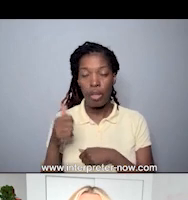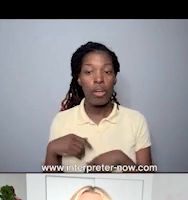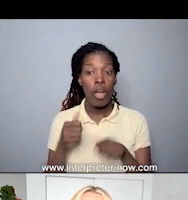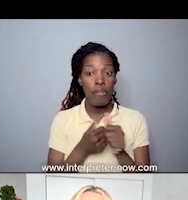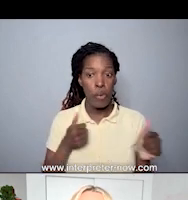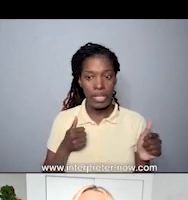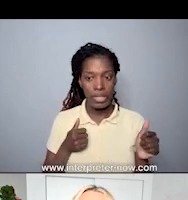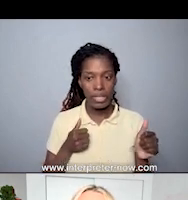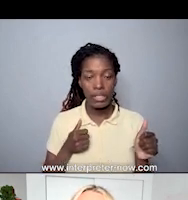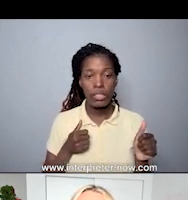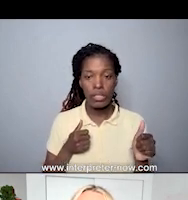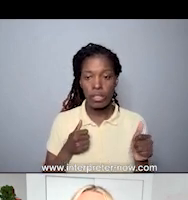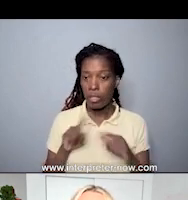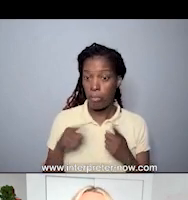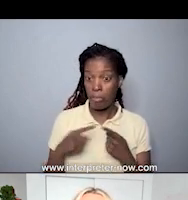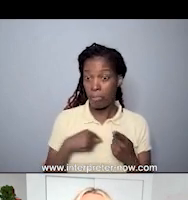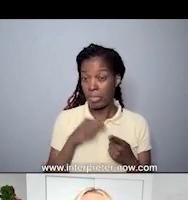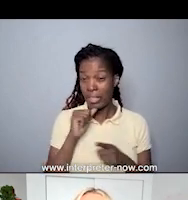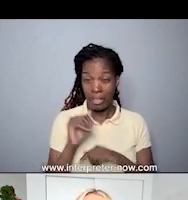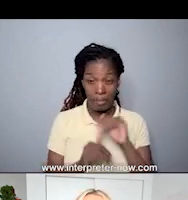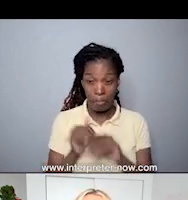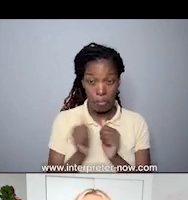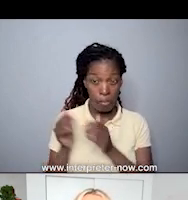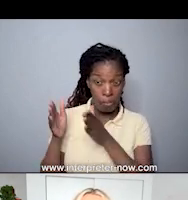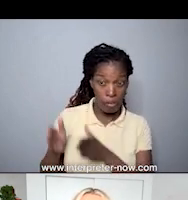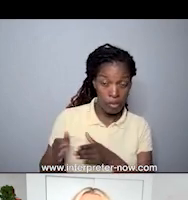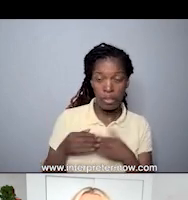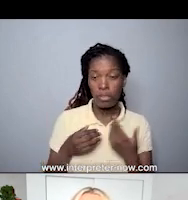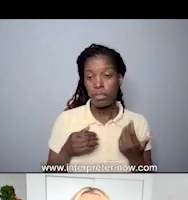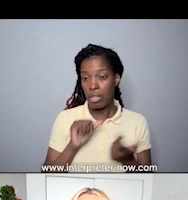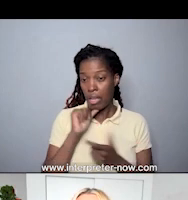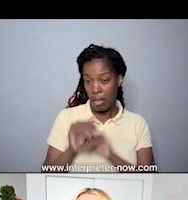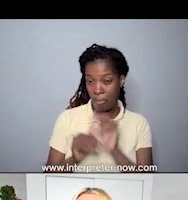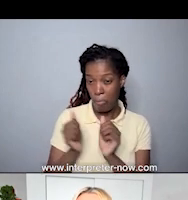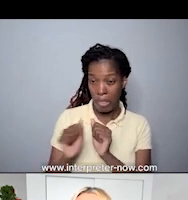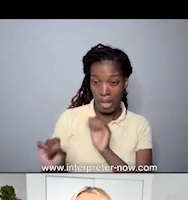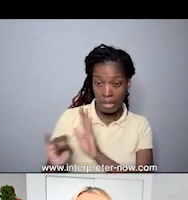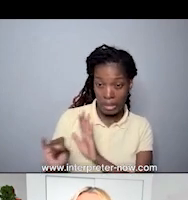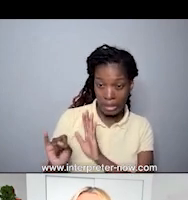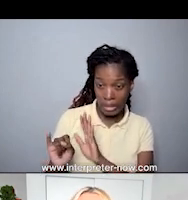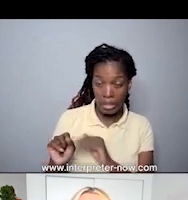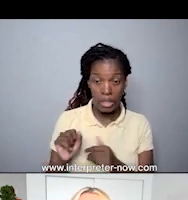The first is avoidance. When we're uncomfortable with someone, when we're uncomfortable with their identity, when